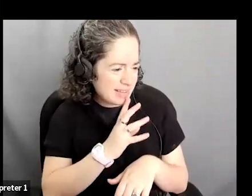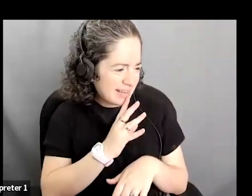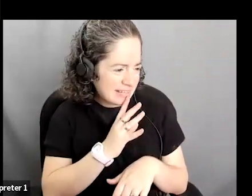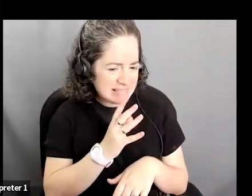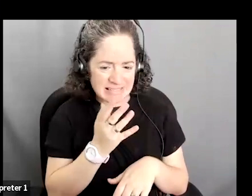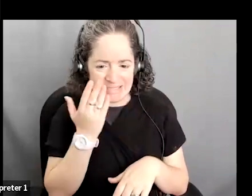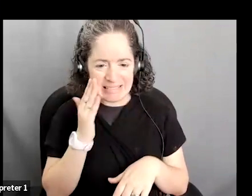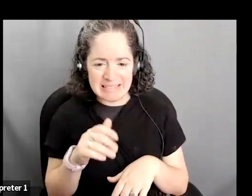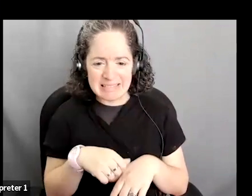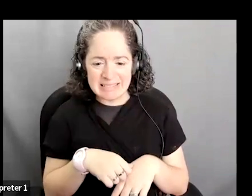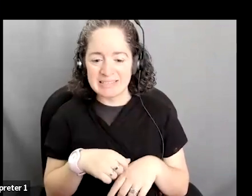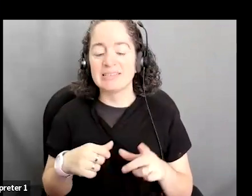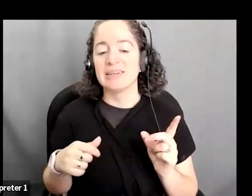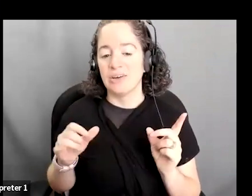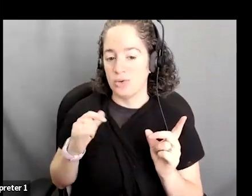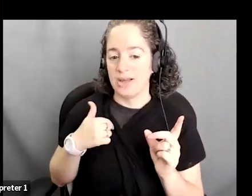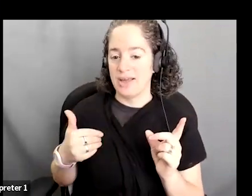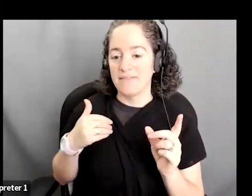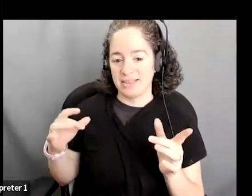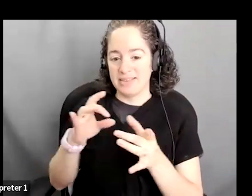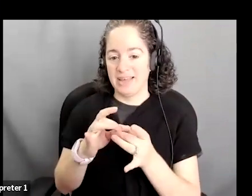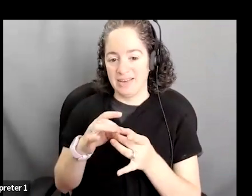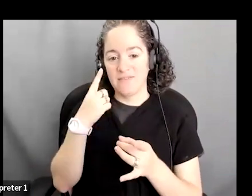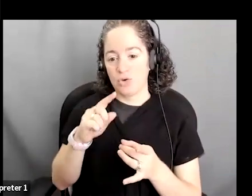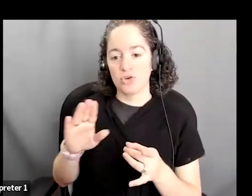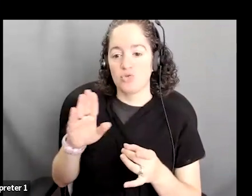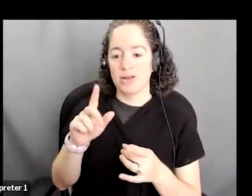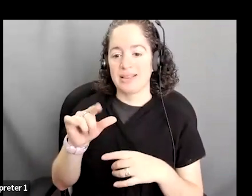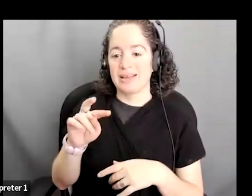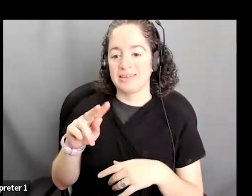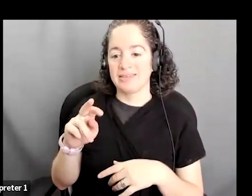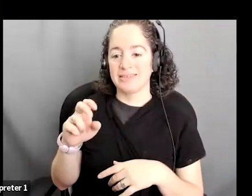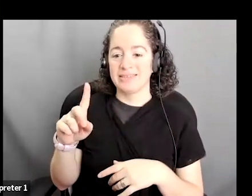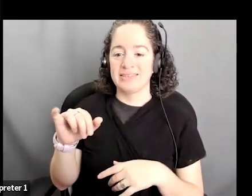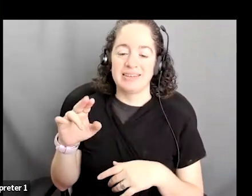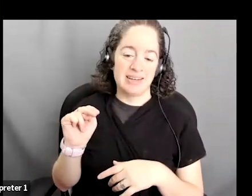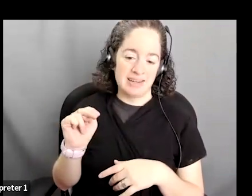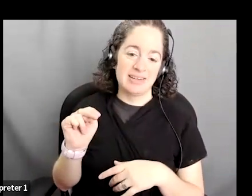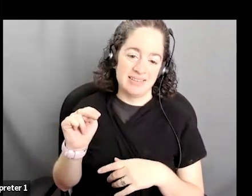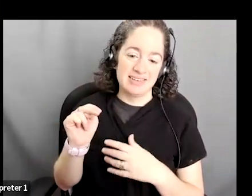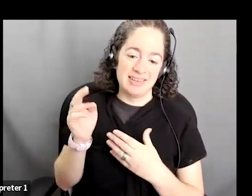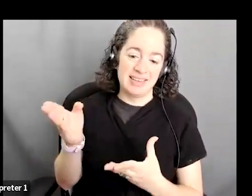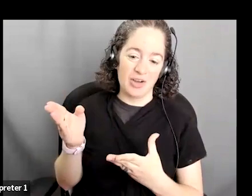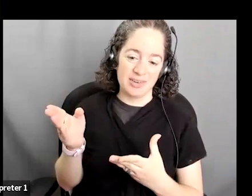I've also got a link to your LinkedIn profile. Oh, well. That's fine. Go there. Is LinkedIn good?